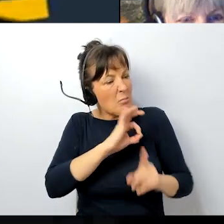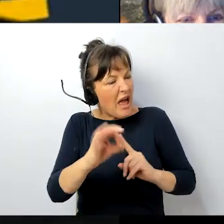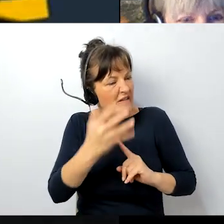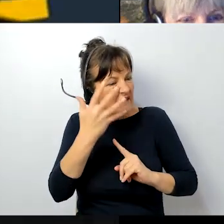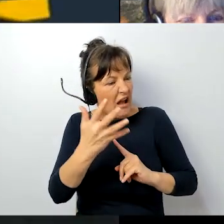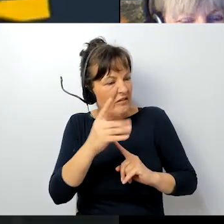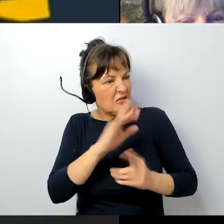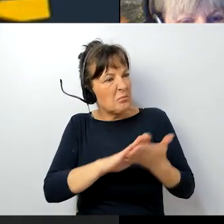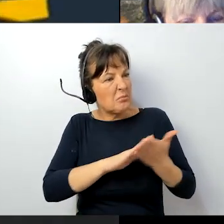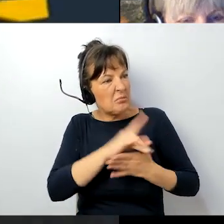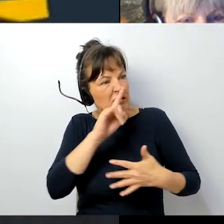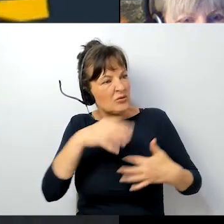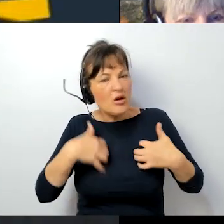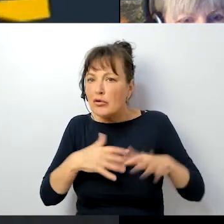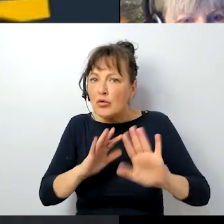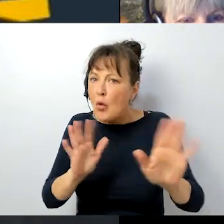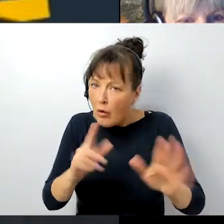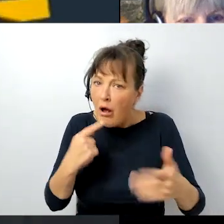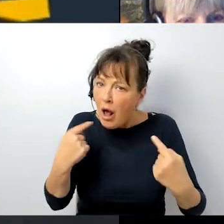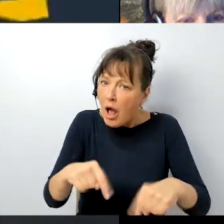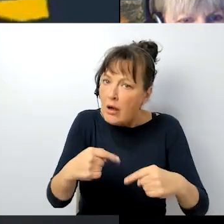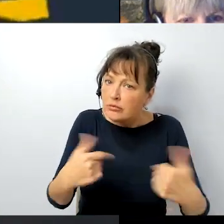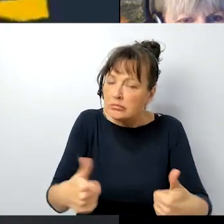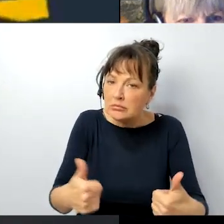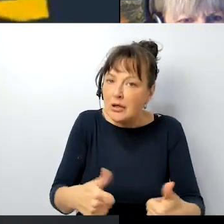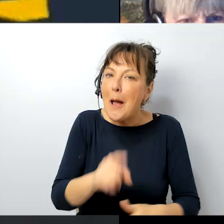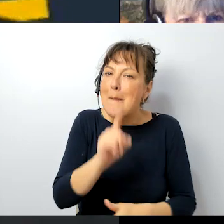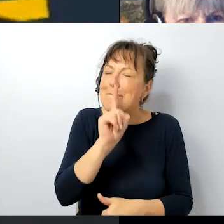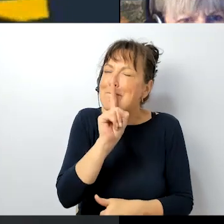apply for more than one, they're not going to look at it and go oh they've applied for five